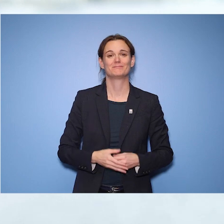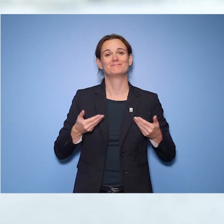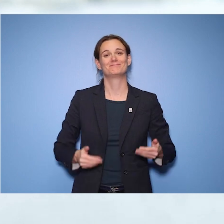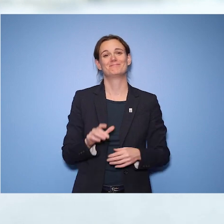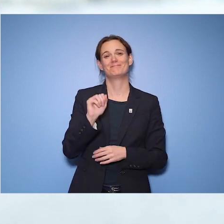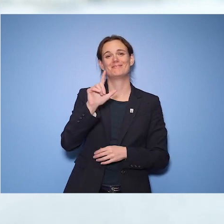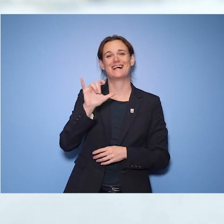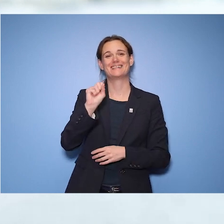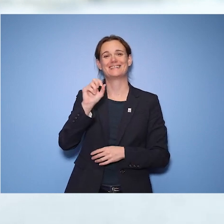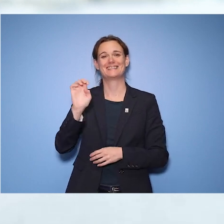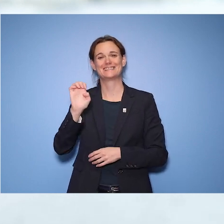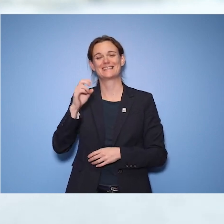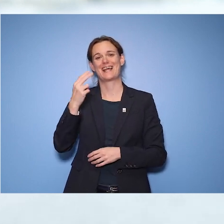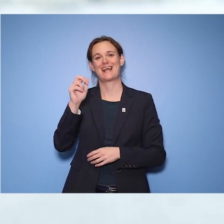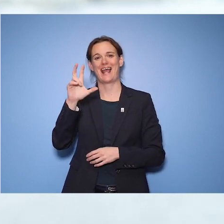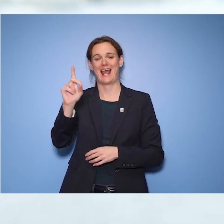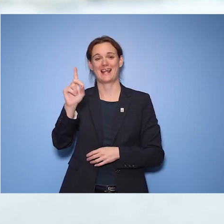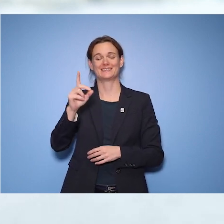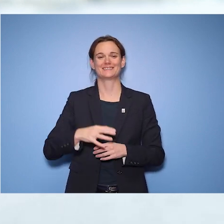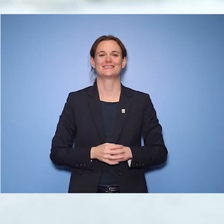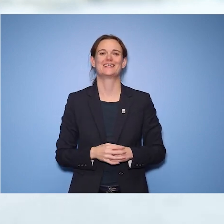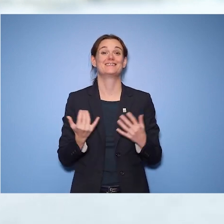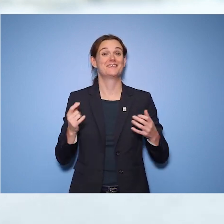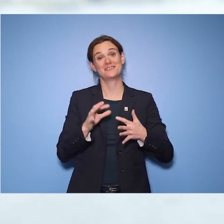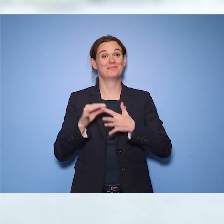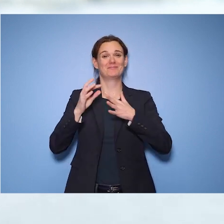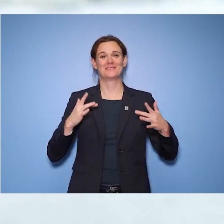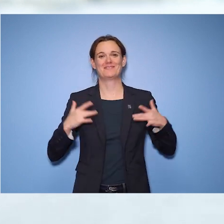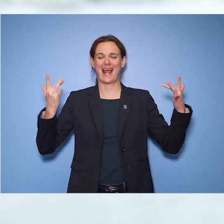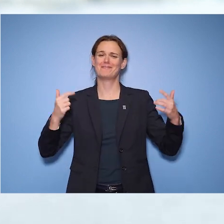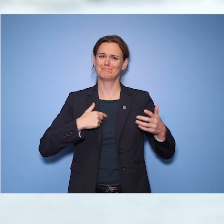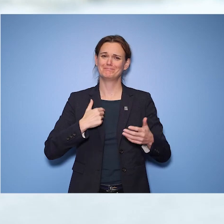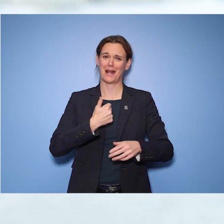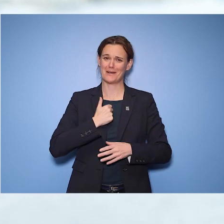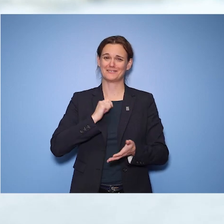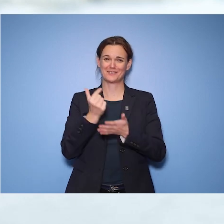am your host for today's very special event. It is with great pride as an NSCC alumni that